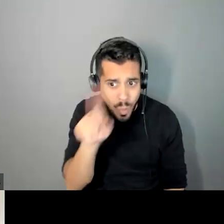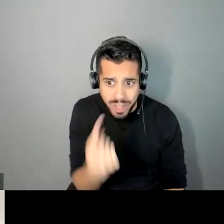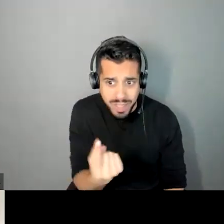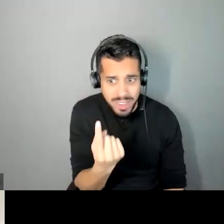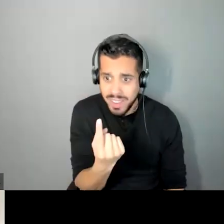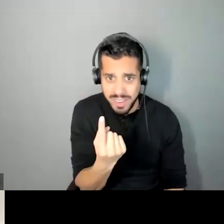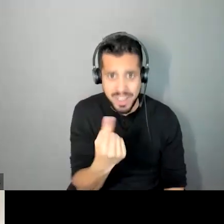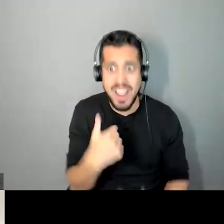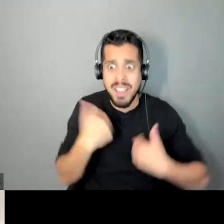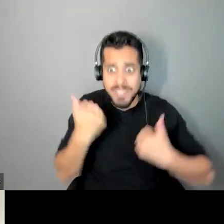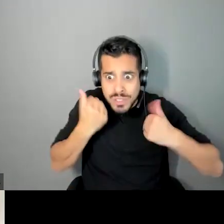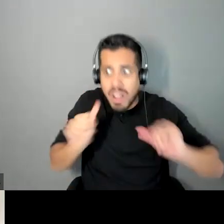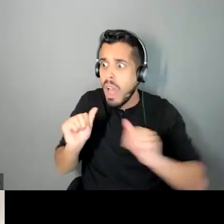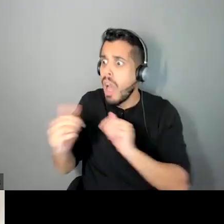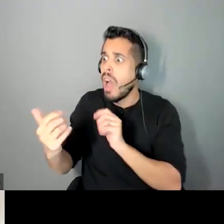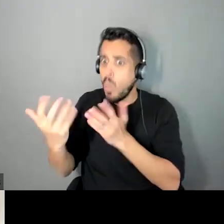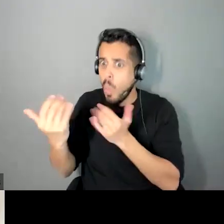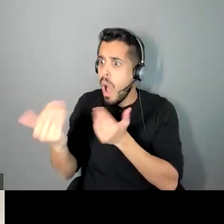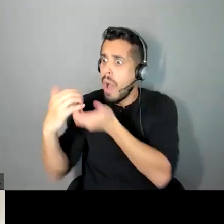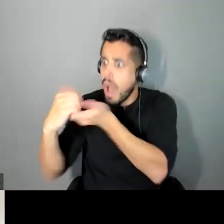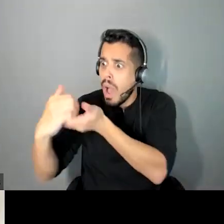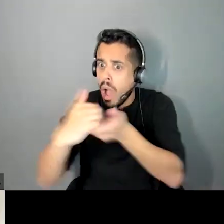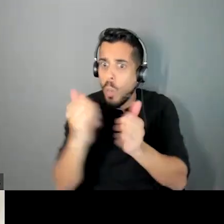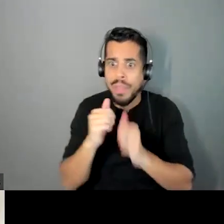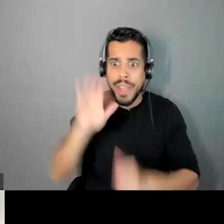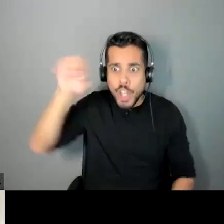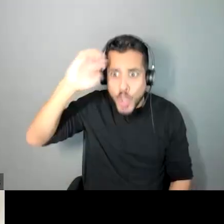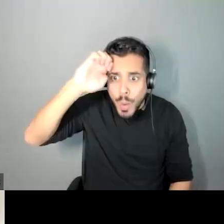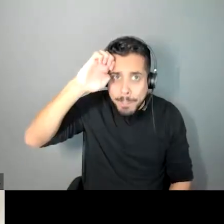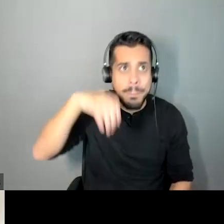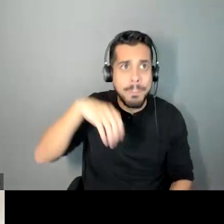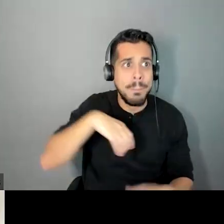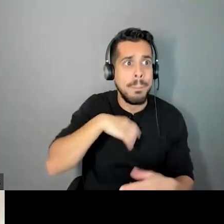we've attempted to partner with organizations in Europe, um... a few in Asia.